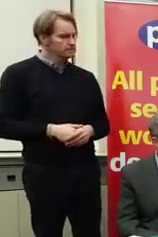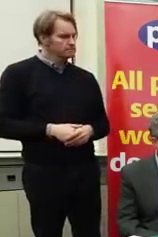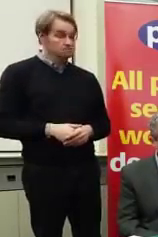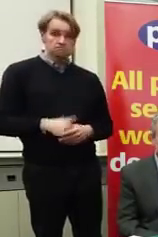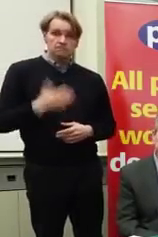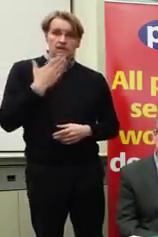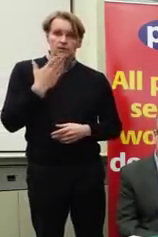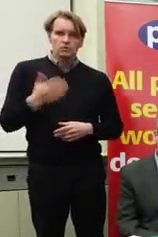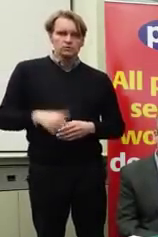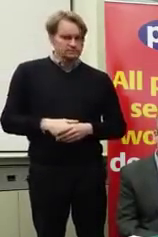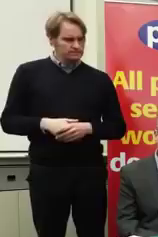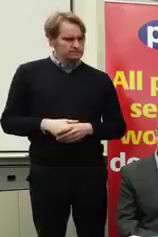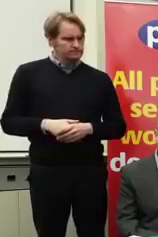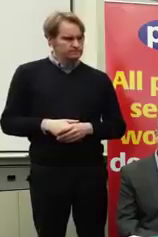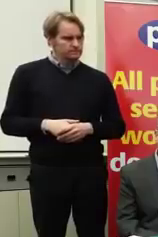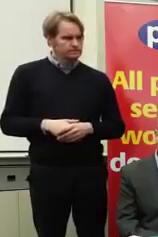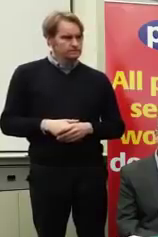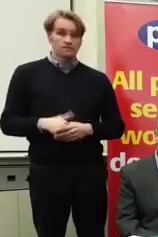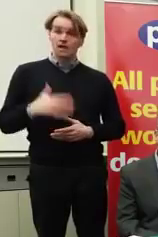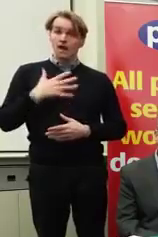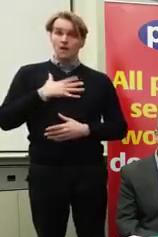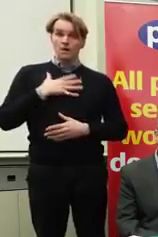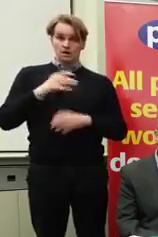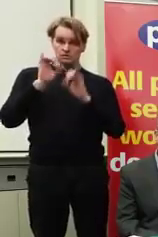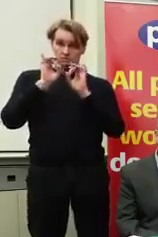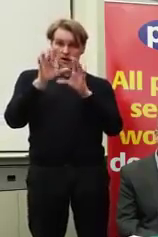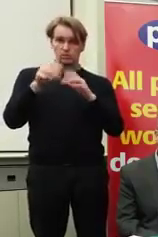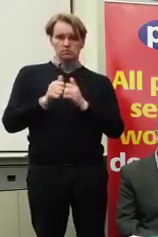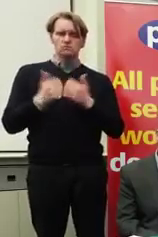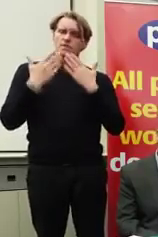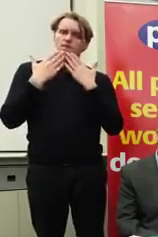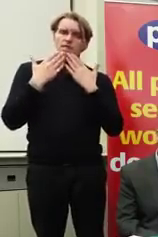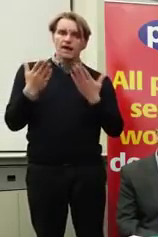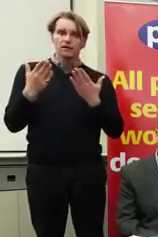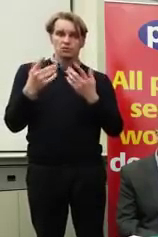Mark and clearly would like to also add my thanks to all those reps and members